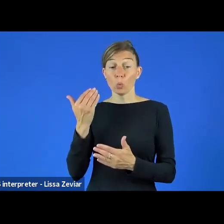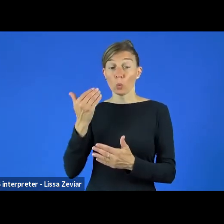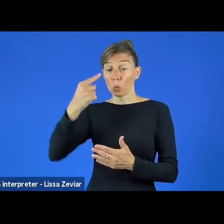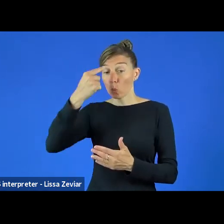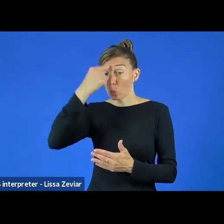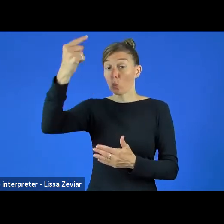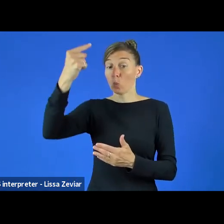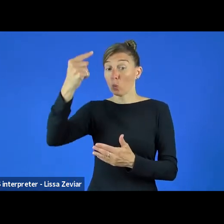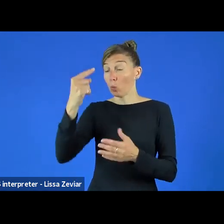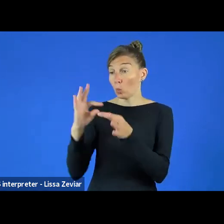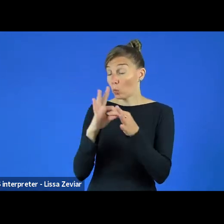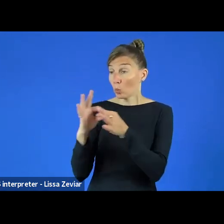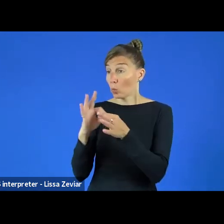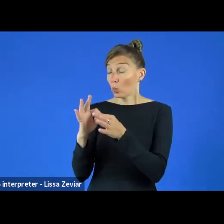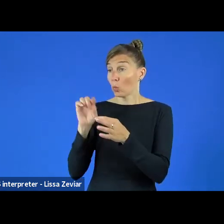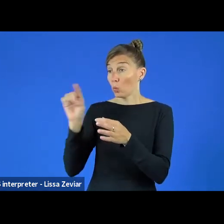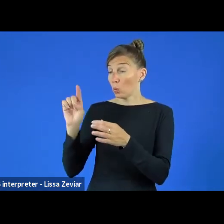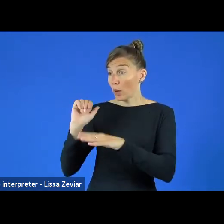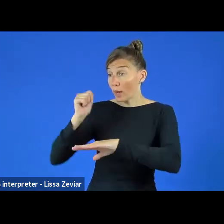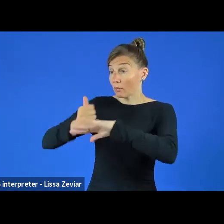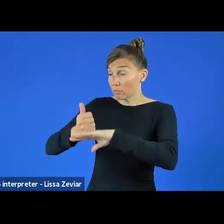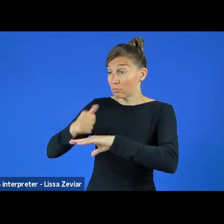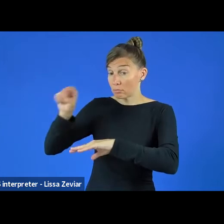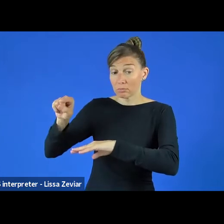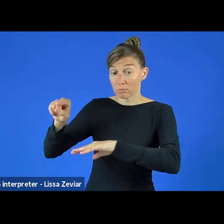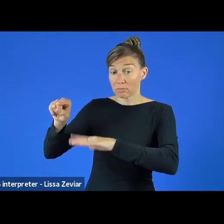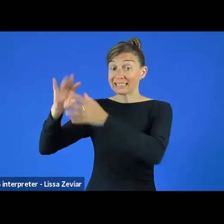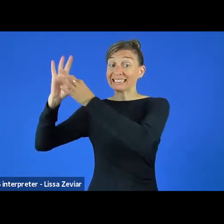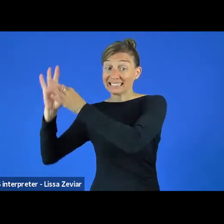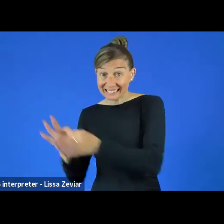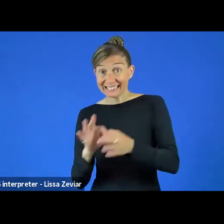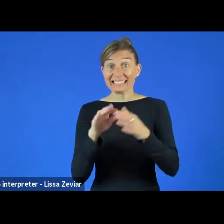And the aim here is of course to try to raise the awareness